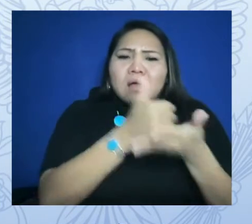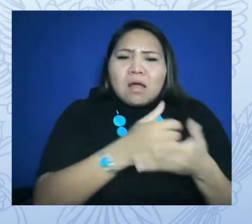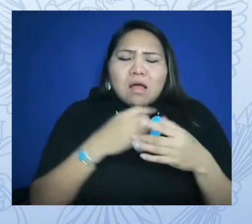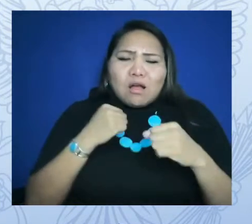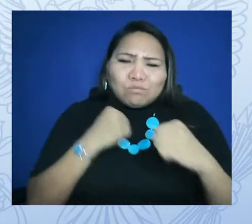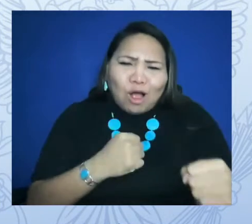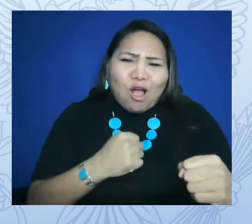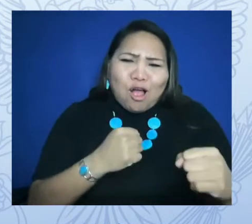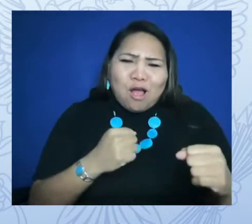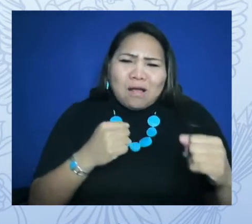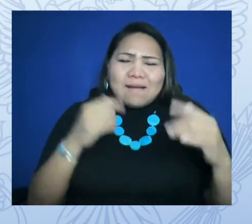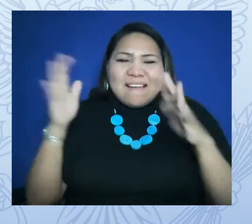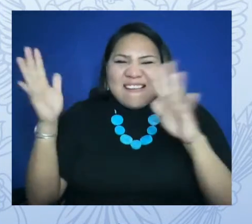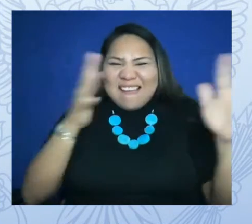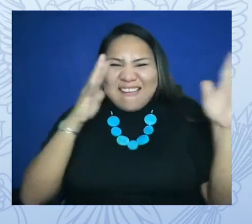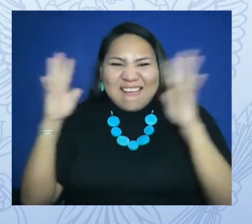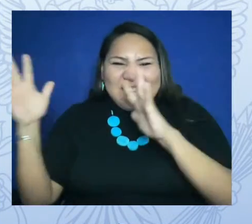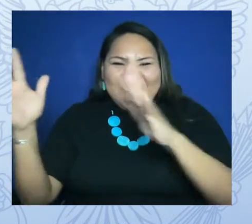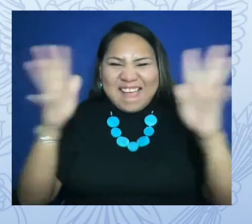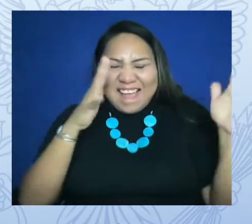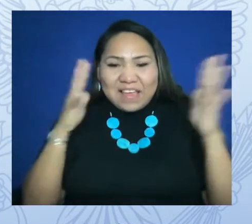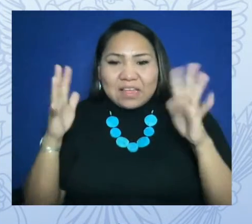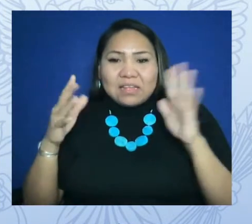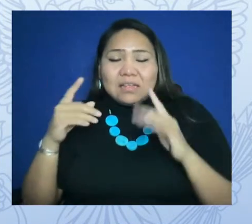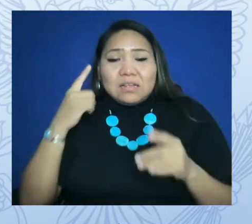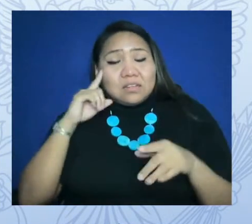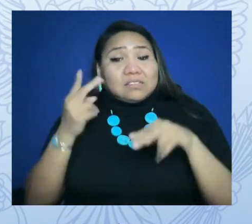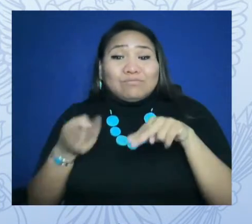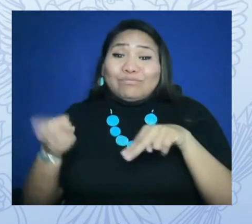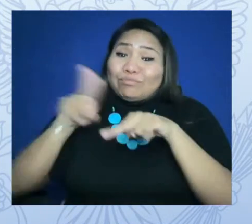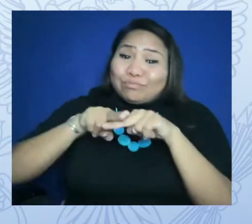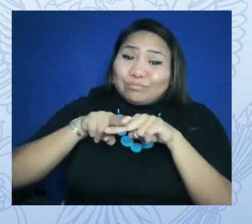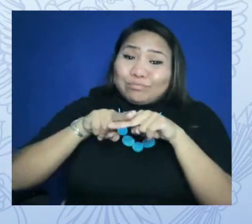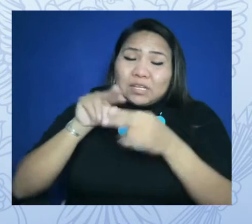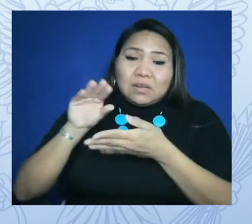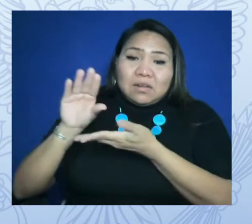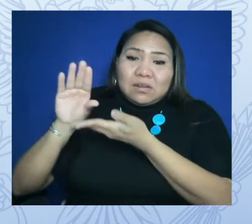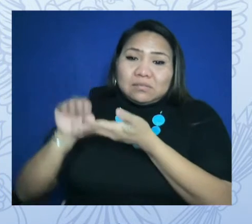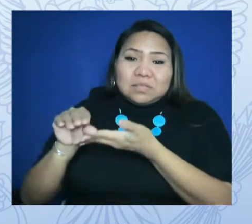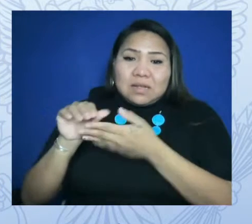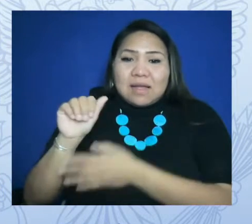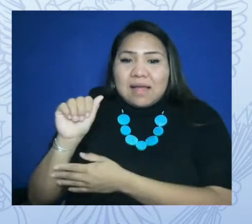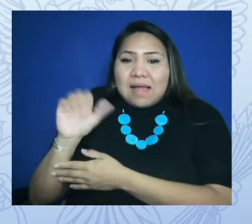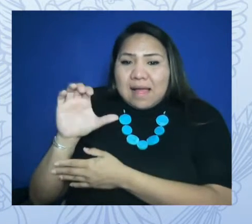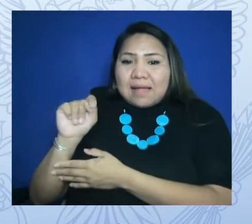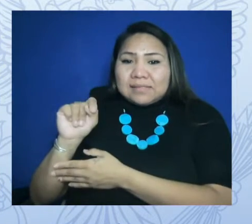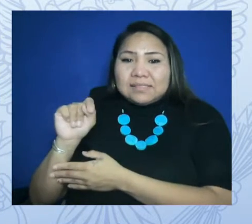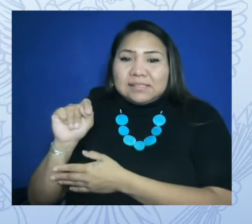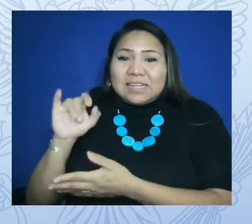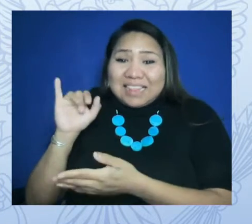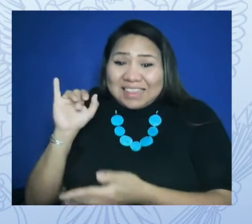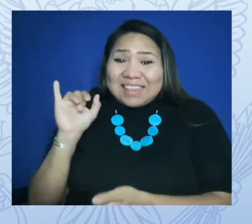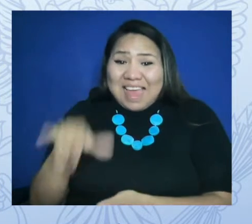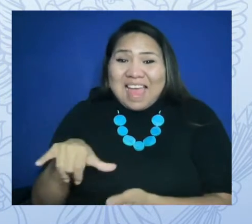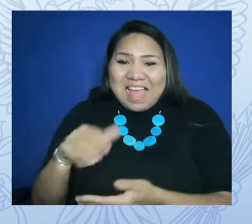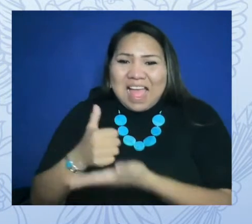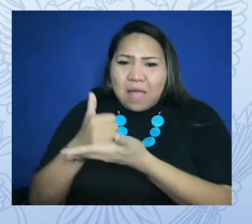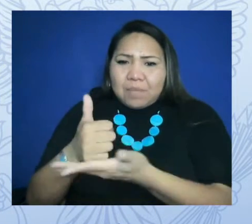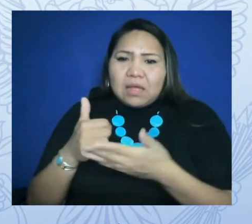To the Inflation Reduction Act, which helps native communities fight the effects of climate change,